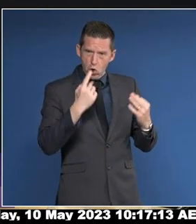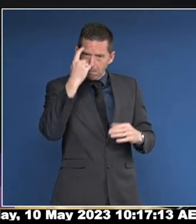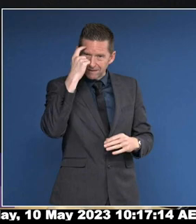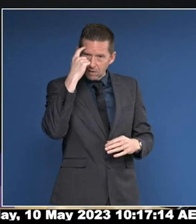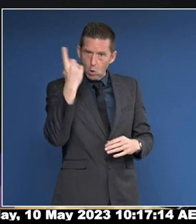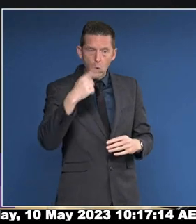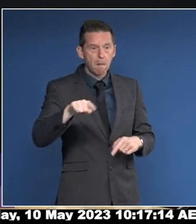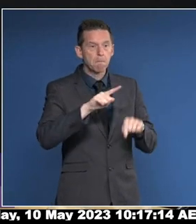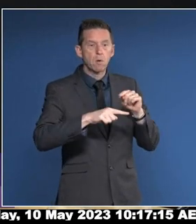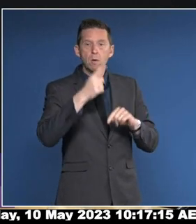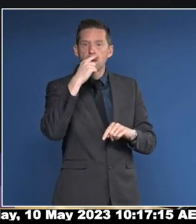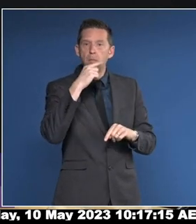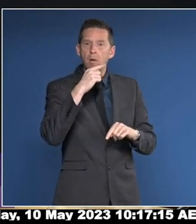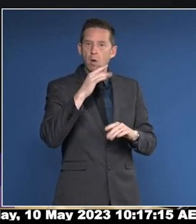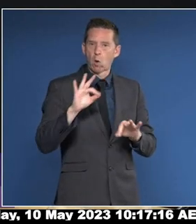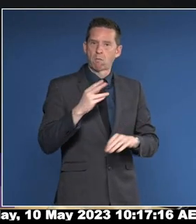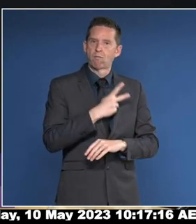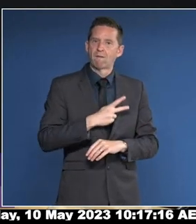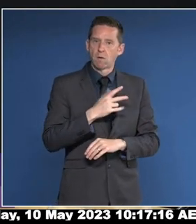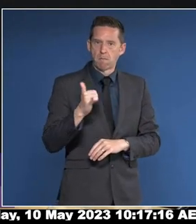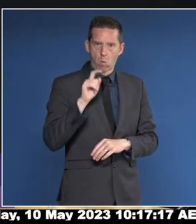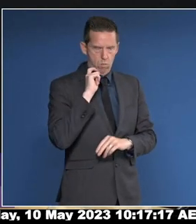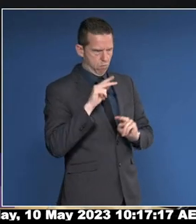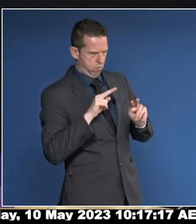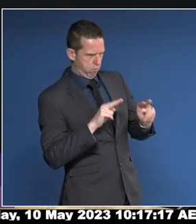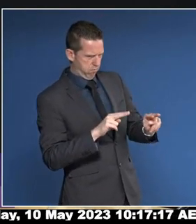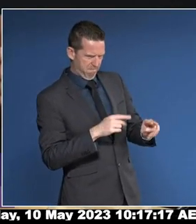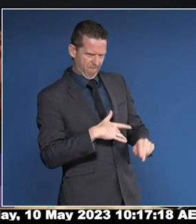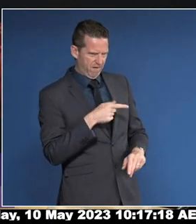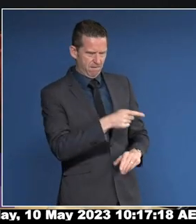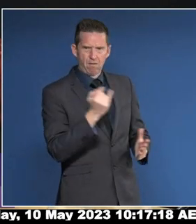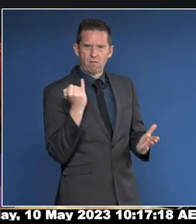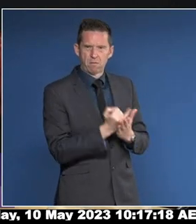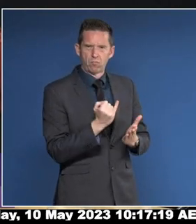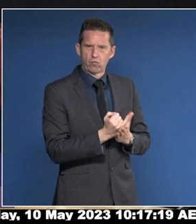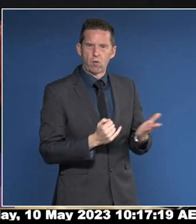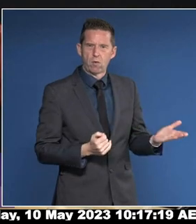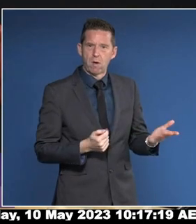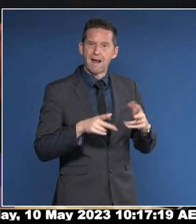say - I must say, it would to me - that if those boys are not removed from that house,